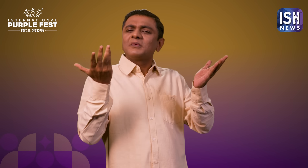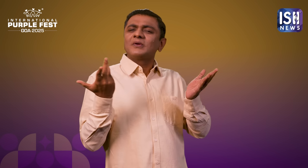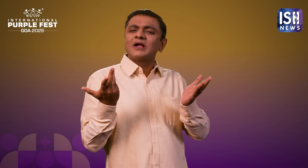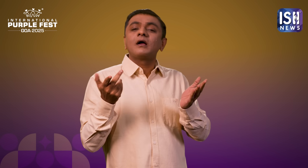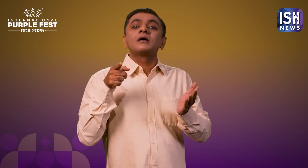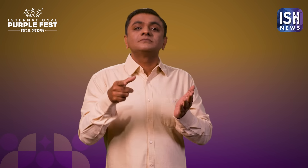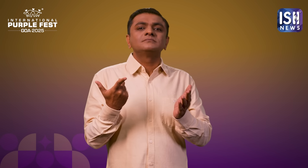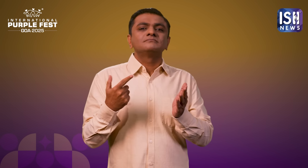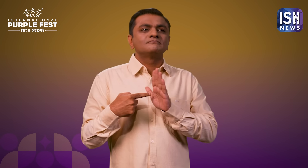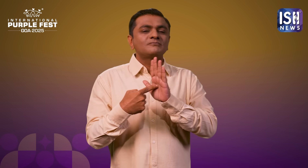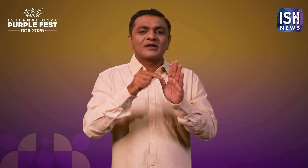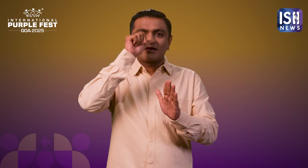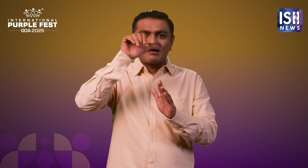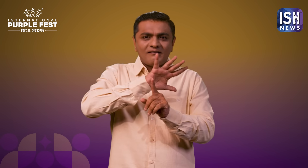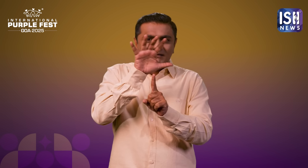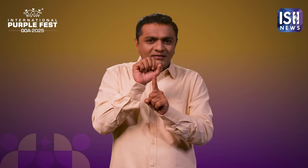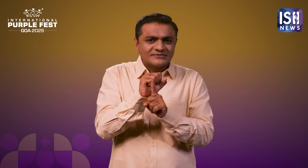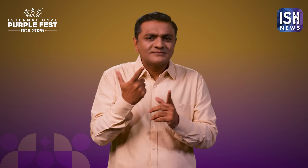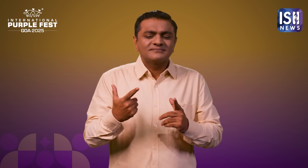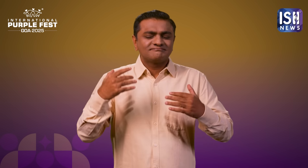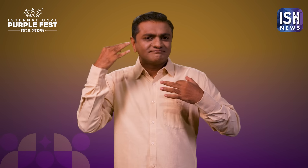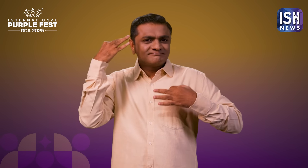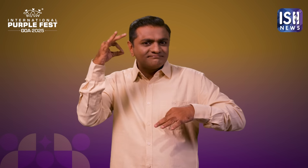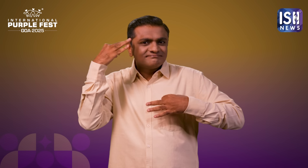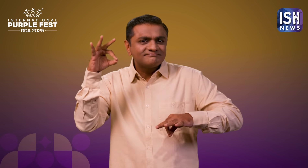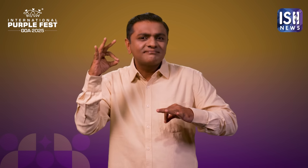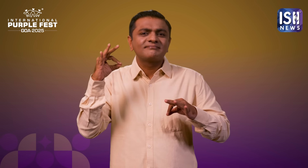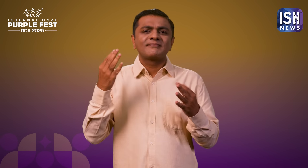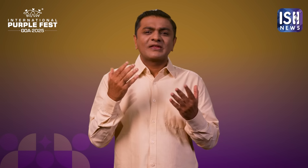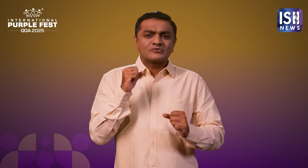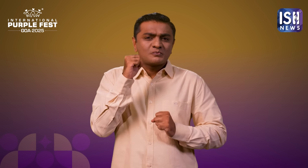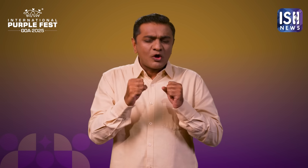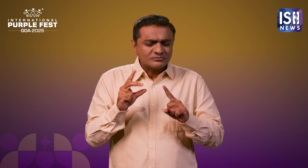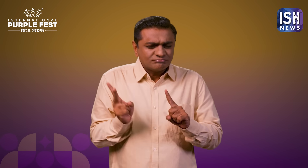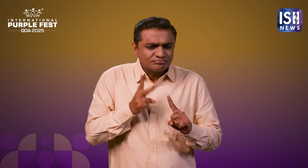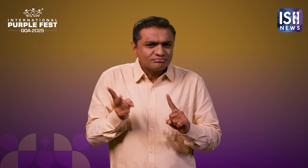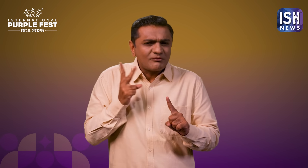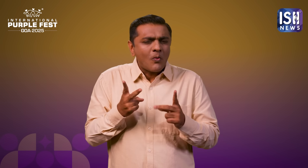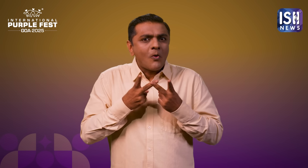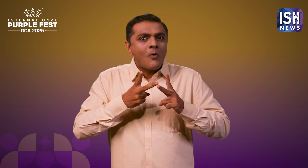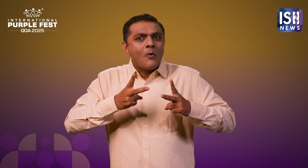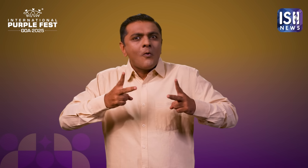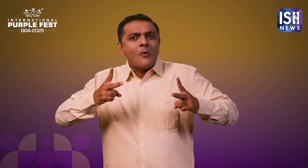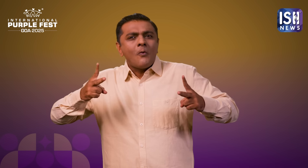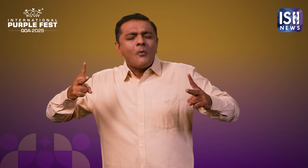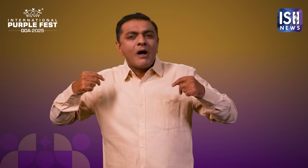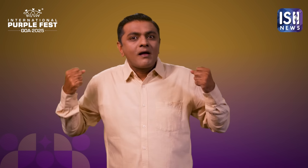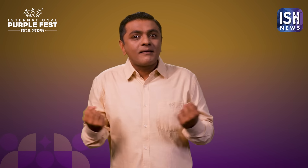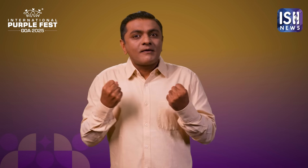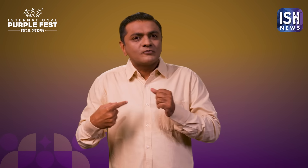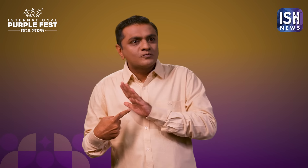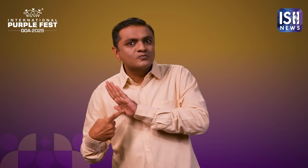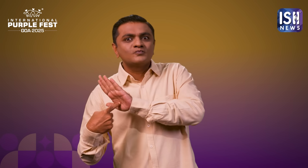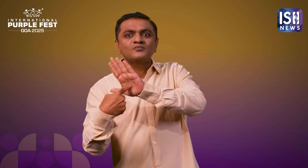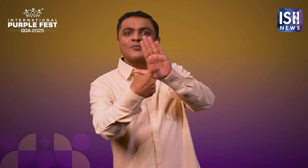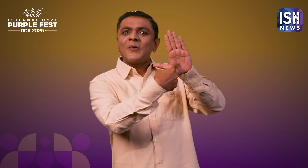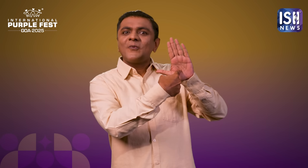It will highlight Indian culture, dance, sports, and other activities.